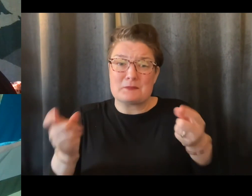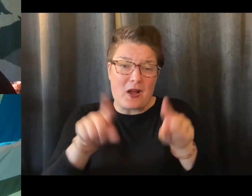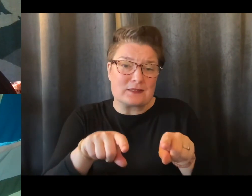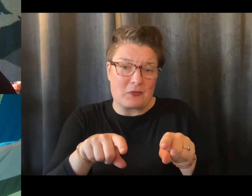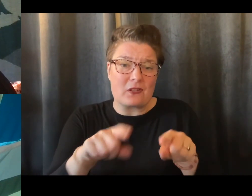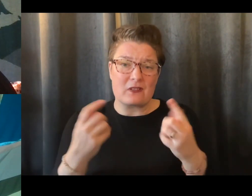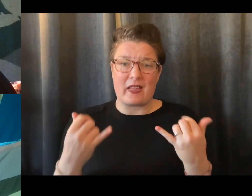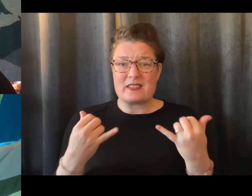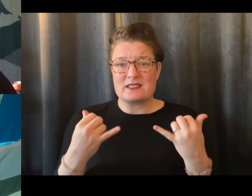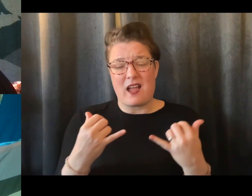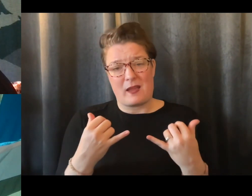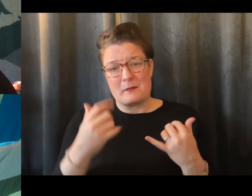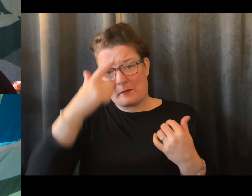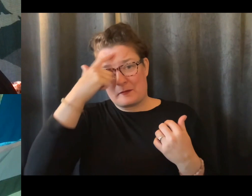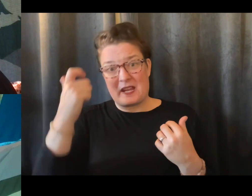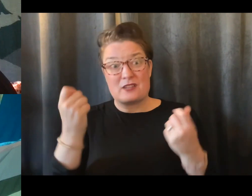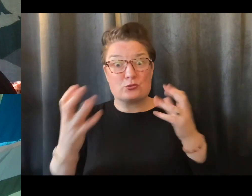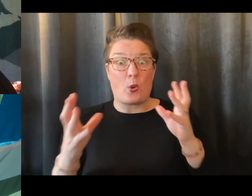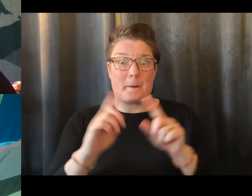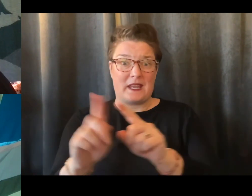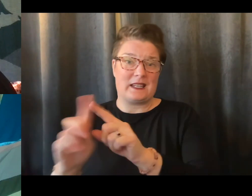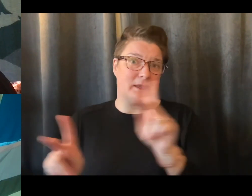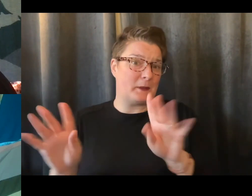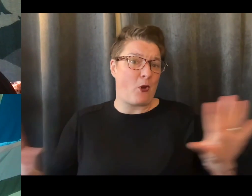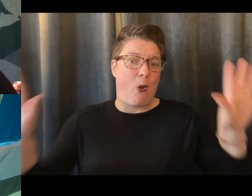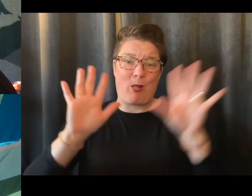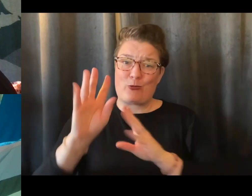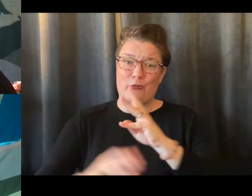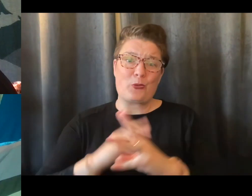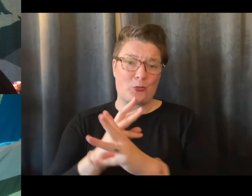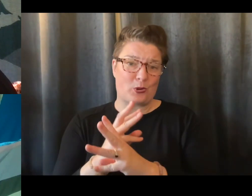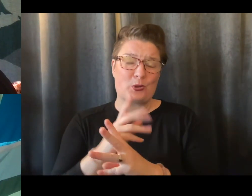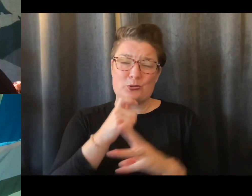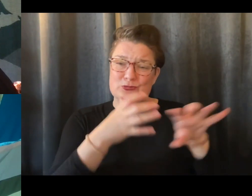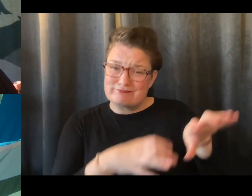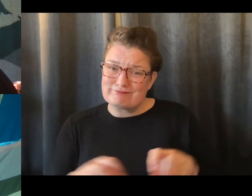world who have done ceremony and, thanks to the Lummi Nation and those